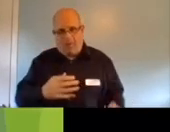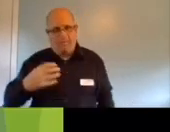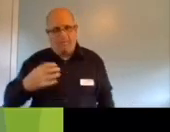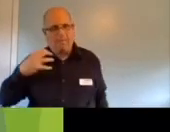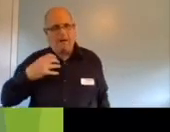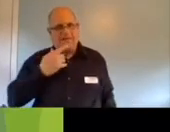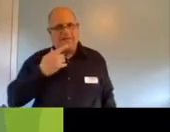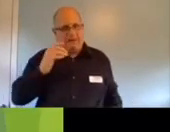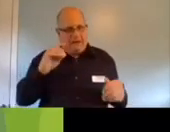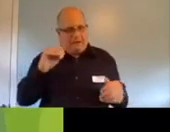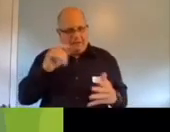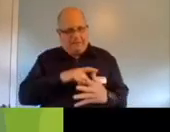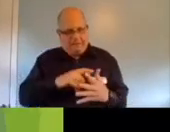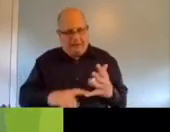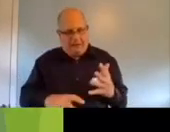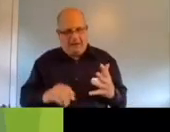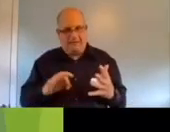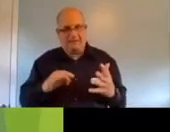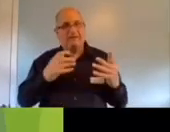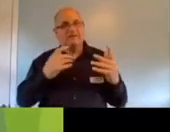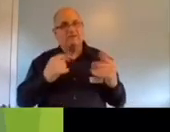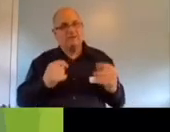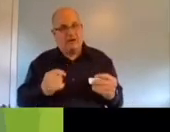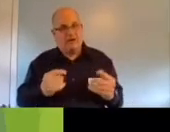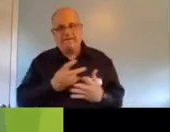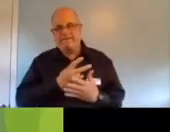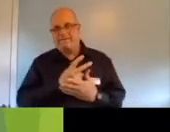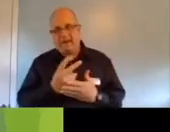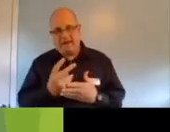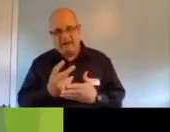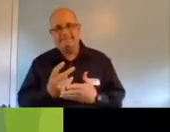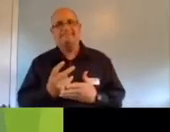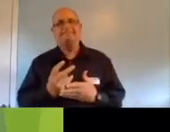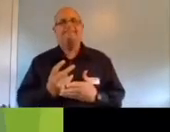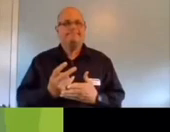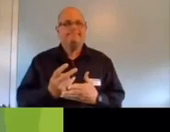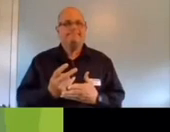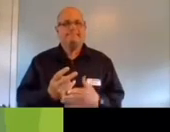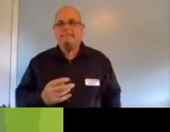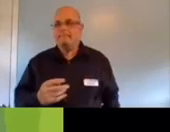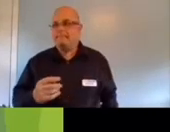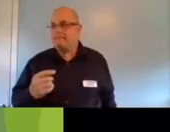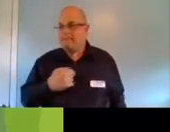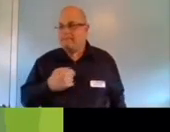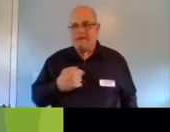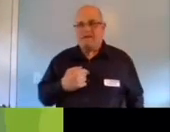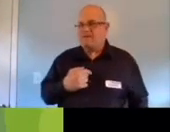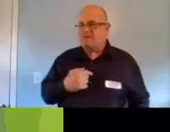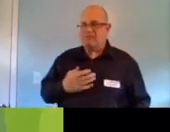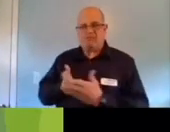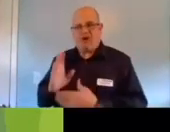If they try this and it doesn't work, you don't have a legal right to say they offered